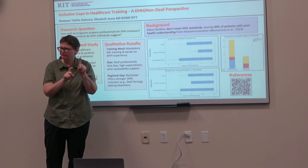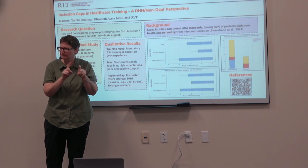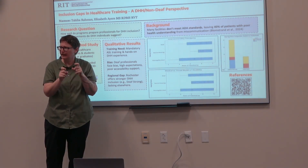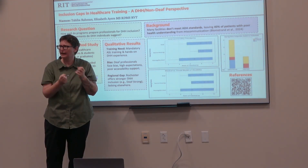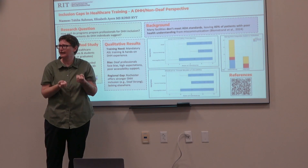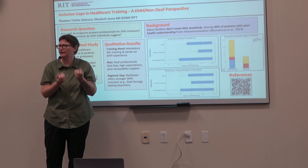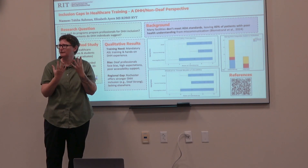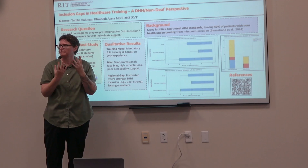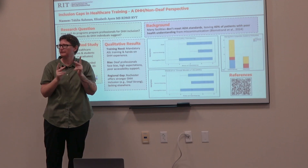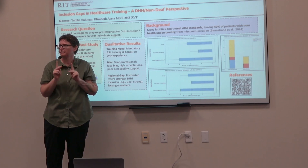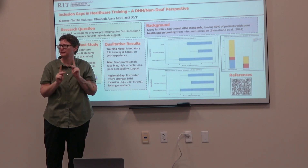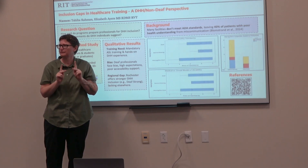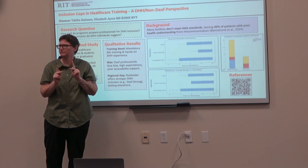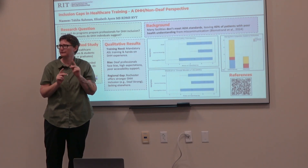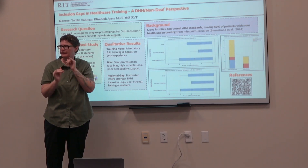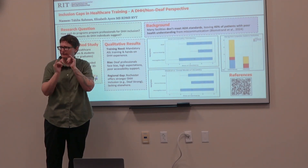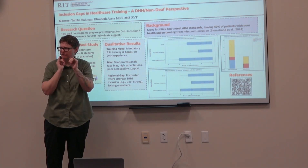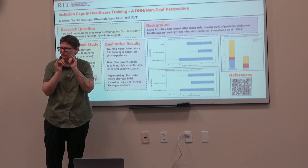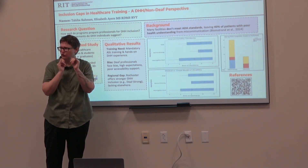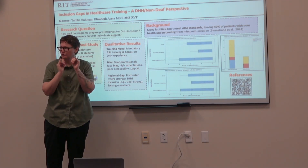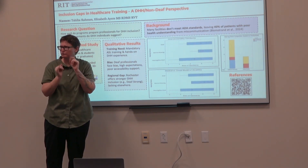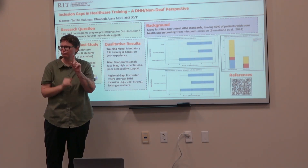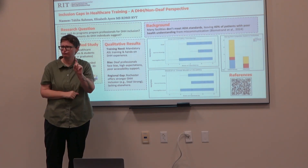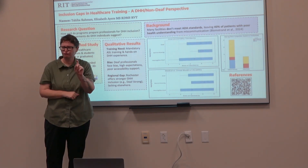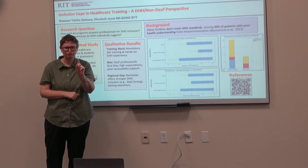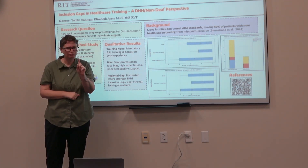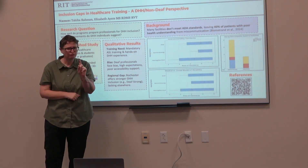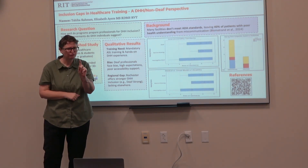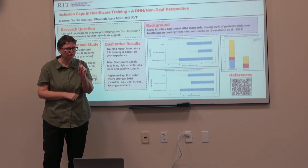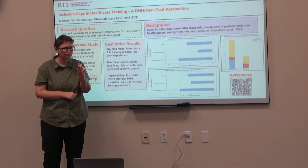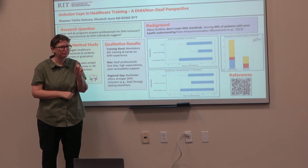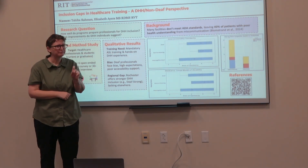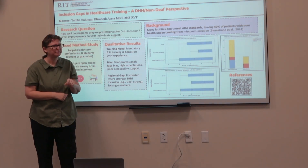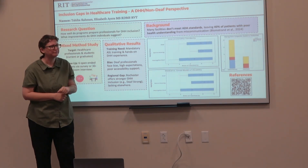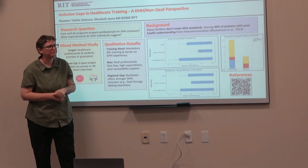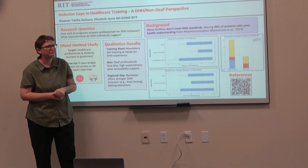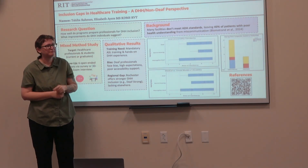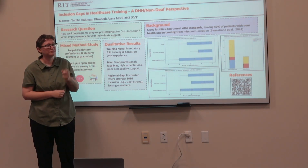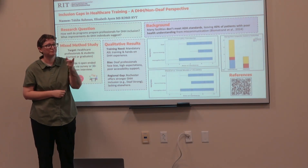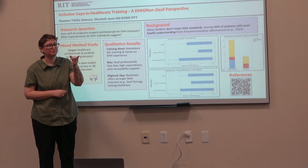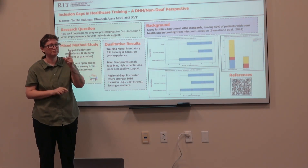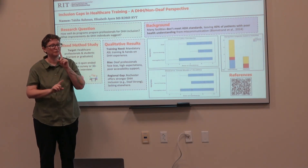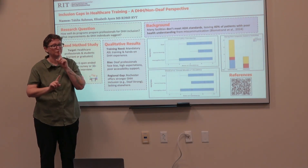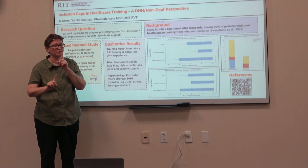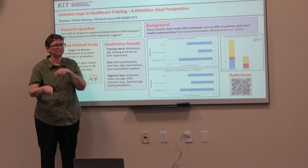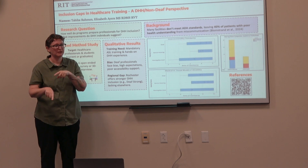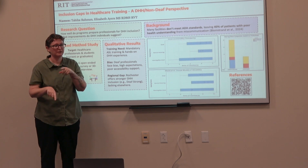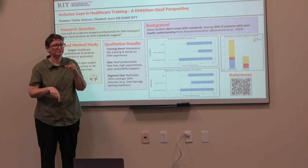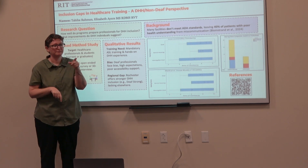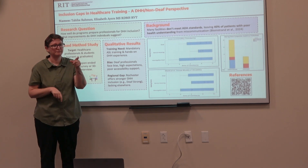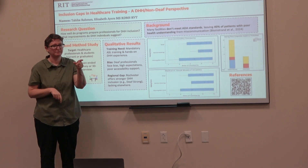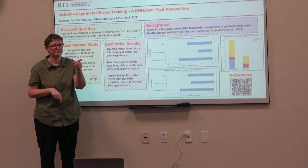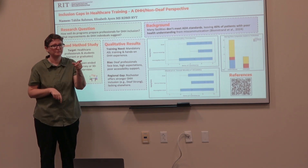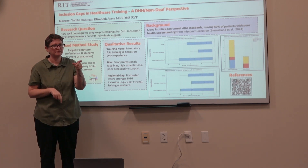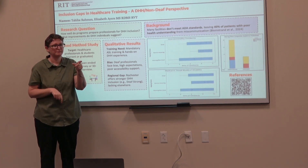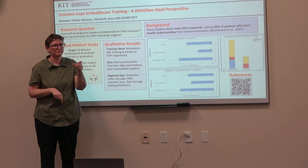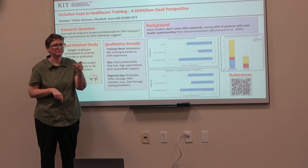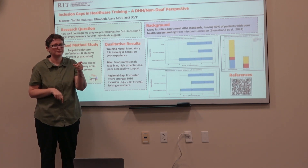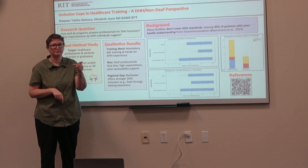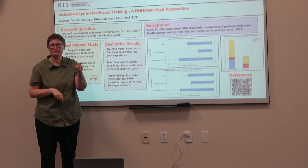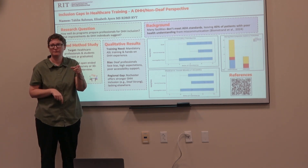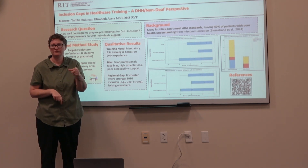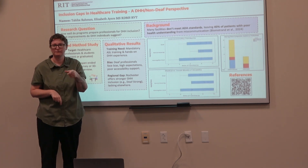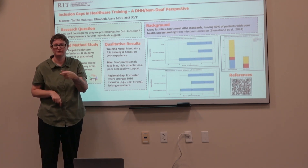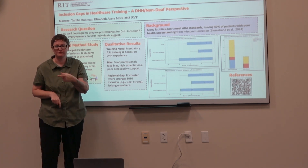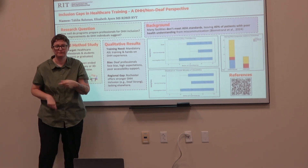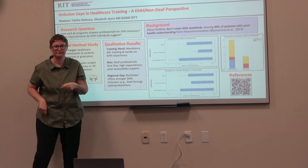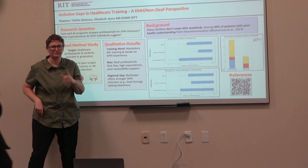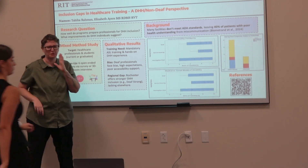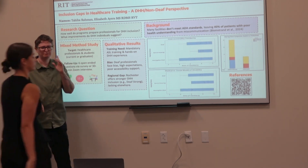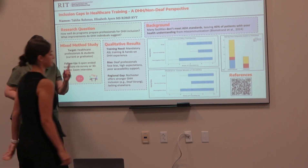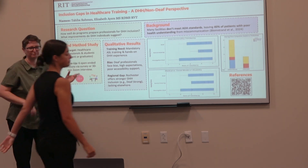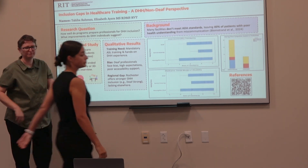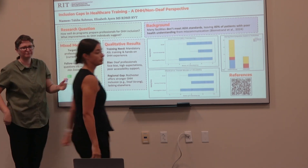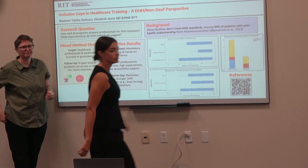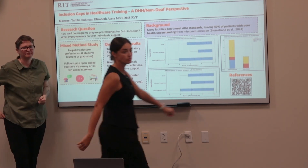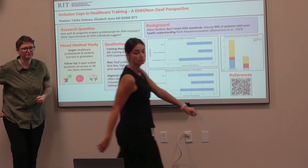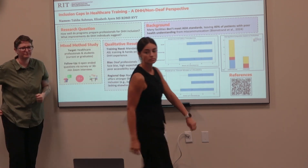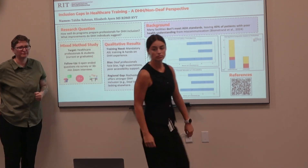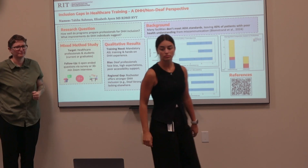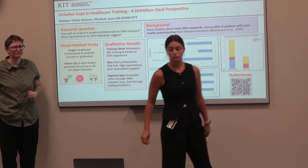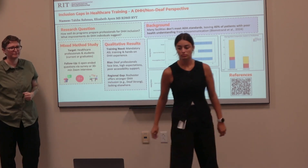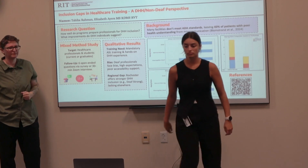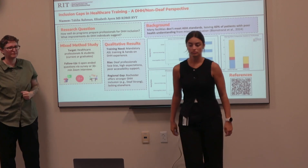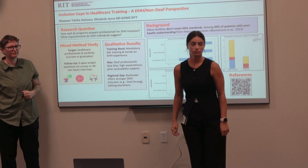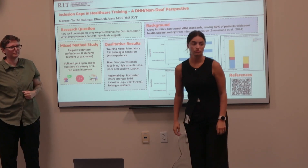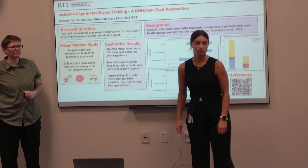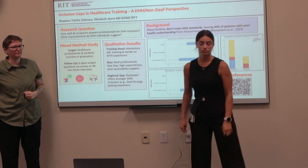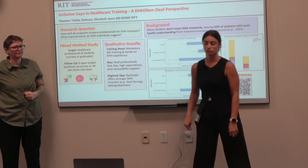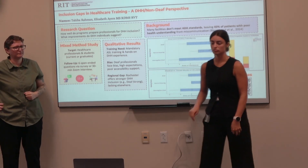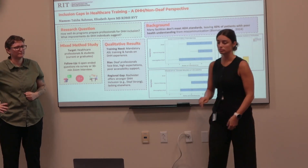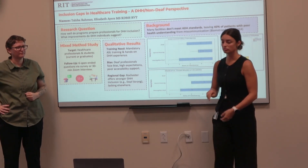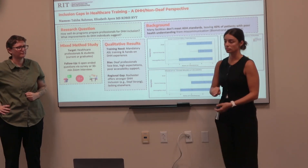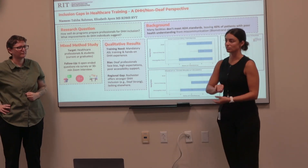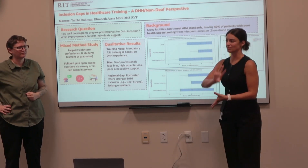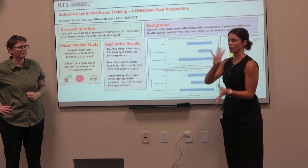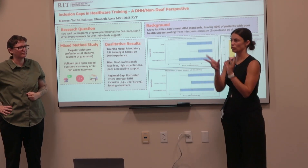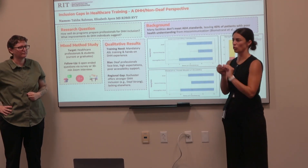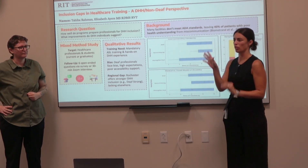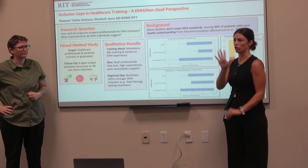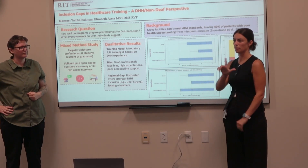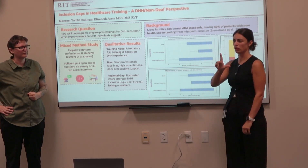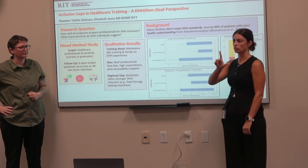how many people that you surveyed did the interview? In total there were 29 participants